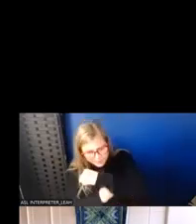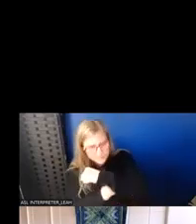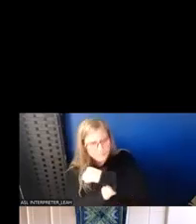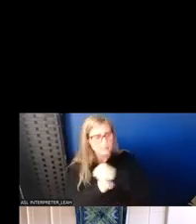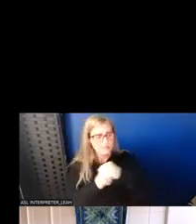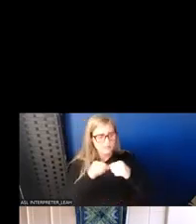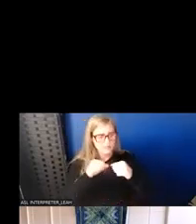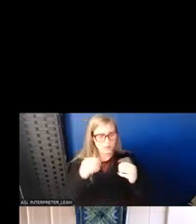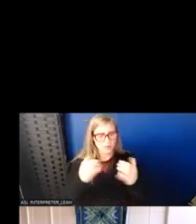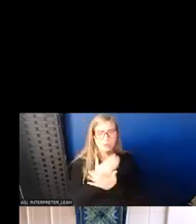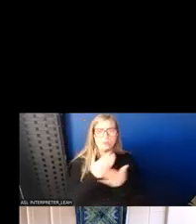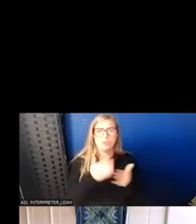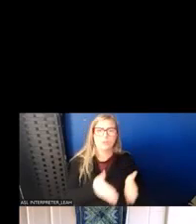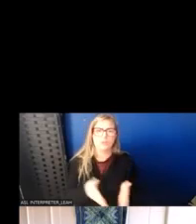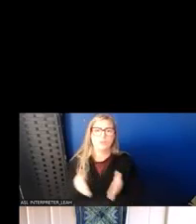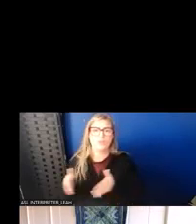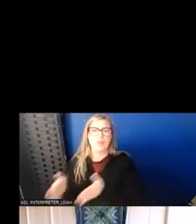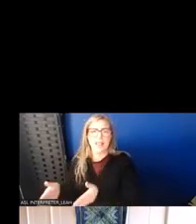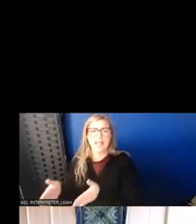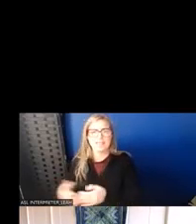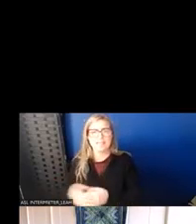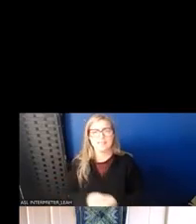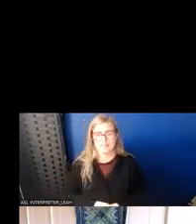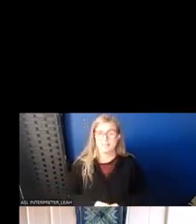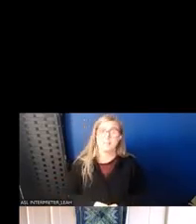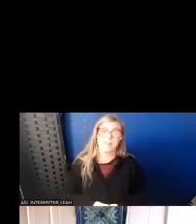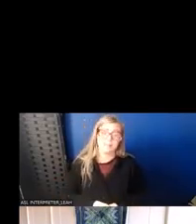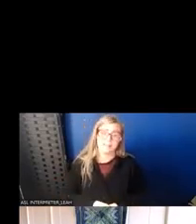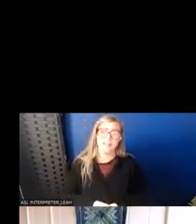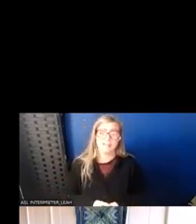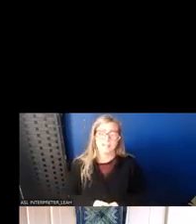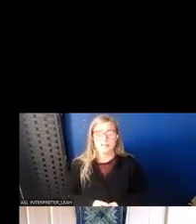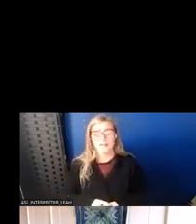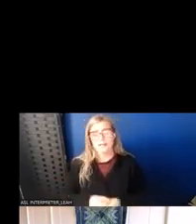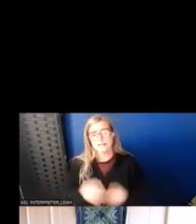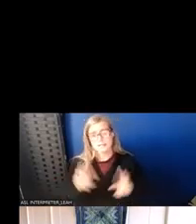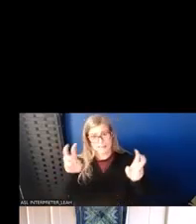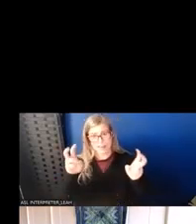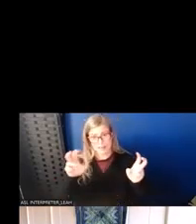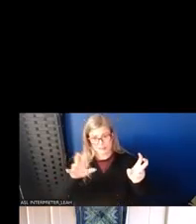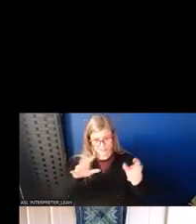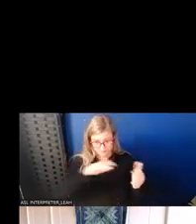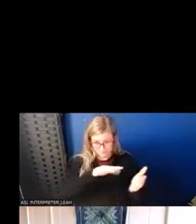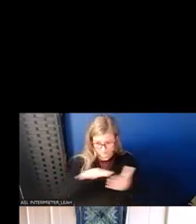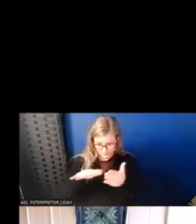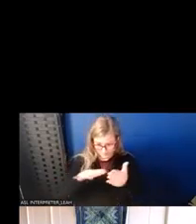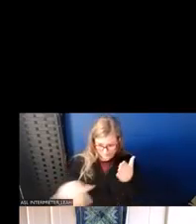We are able to study topics across space, across scales and